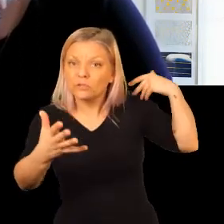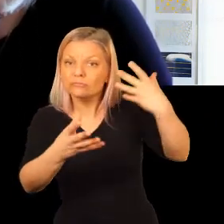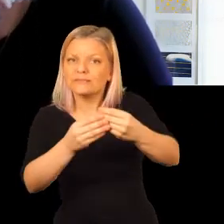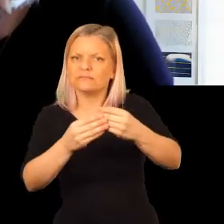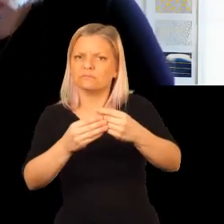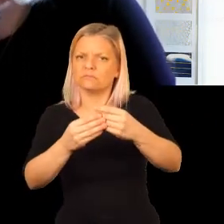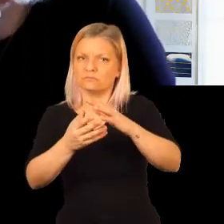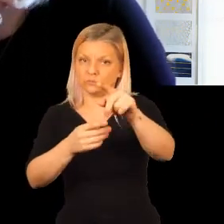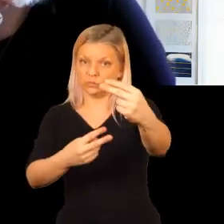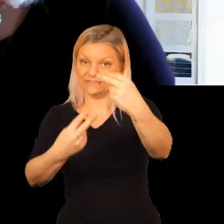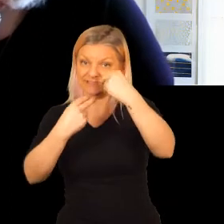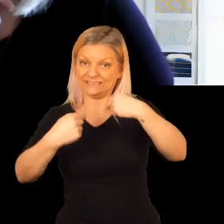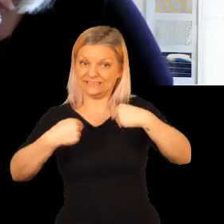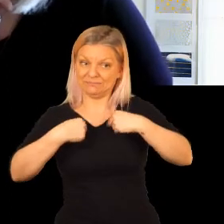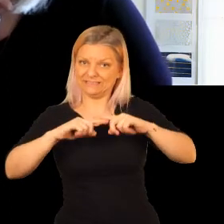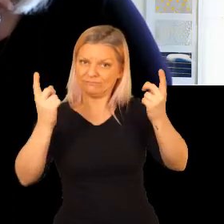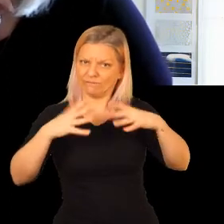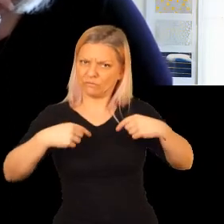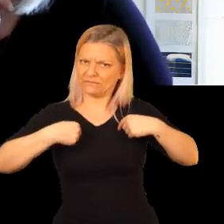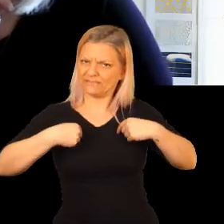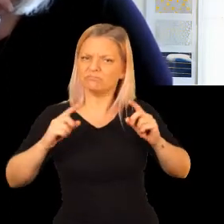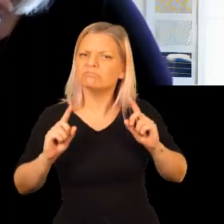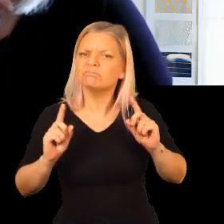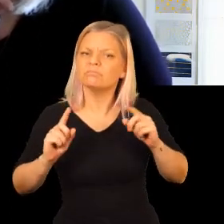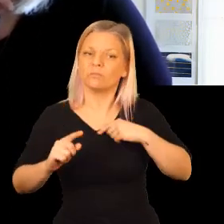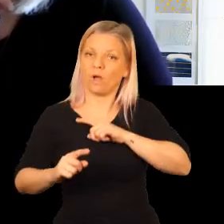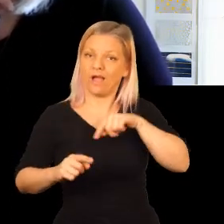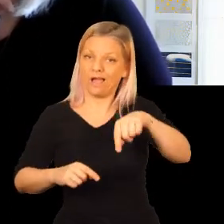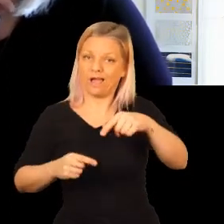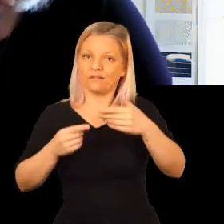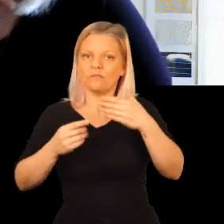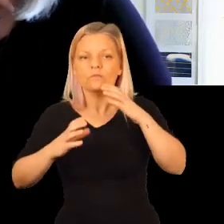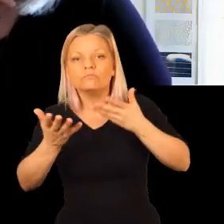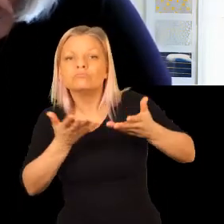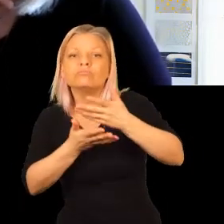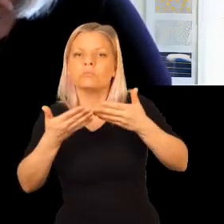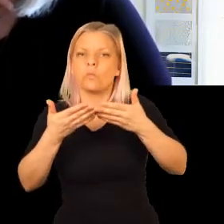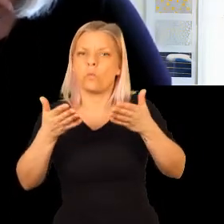and your experiences that makes you see things so different than me and then we can start to open up